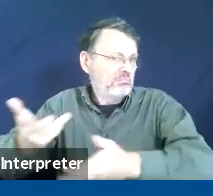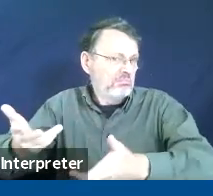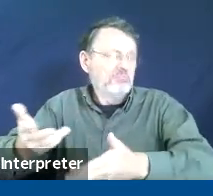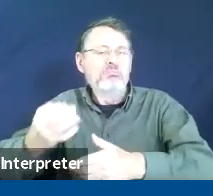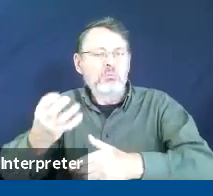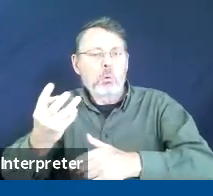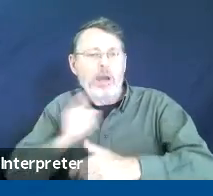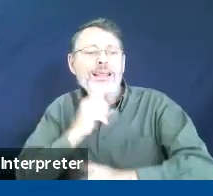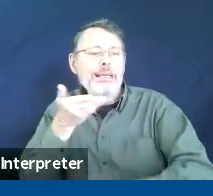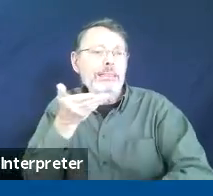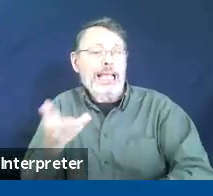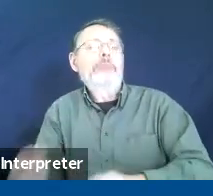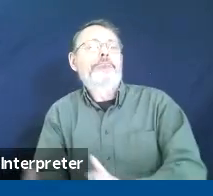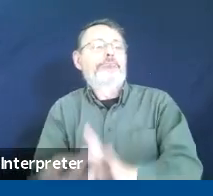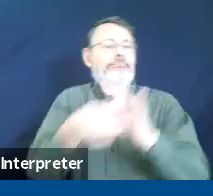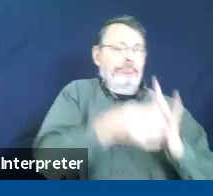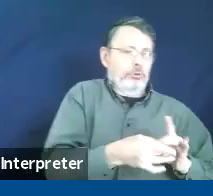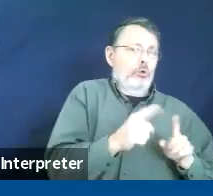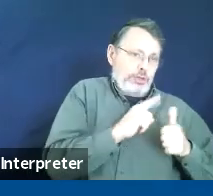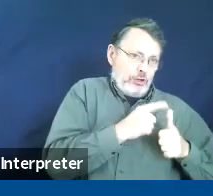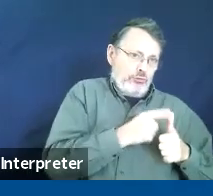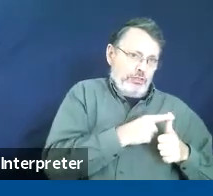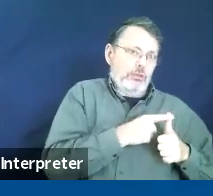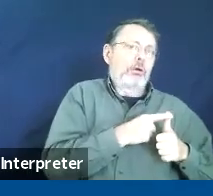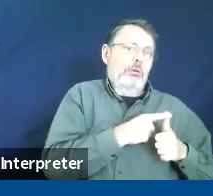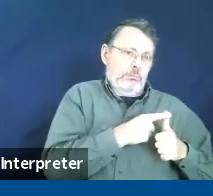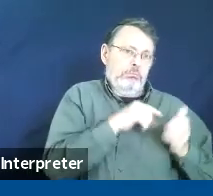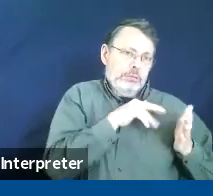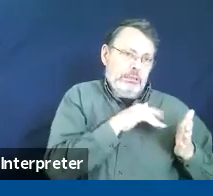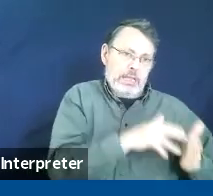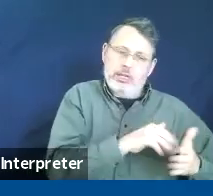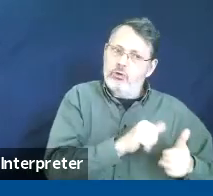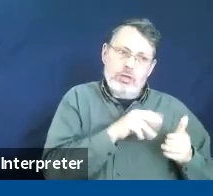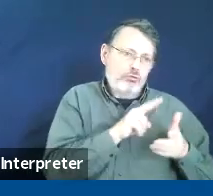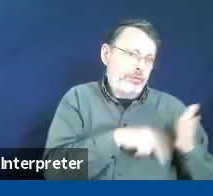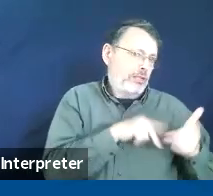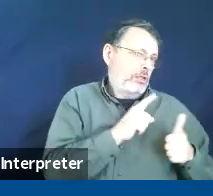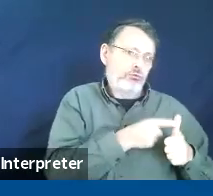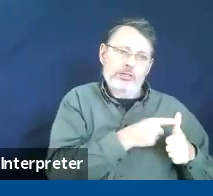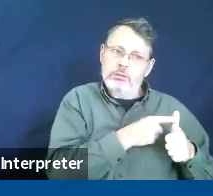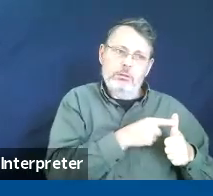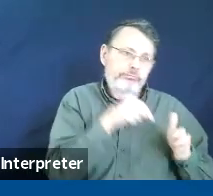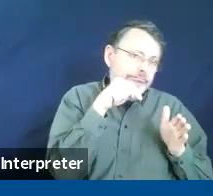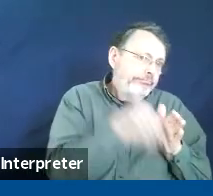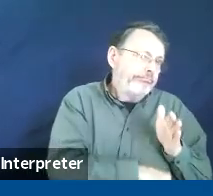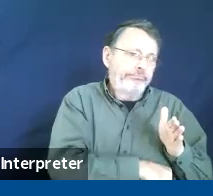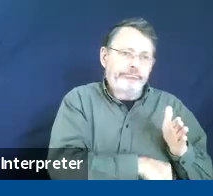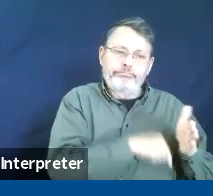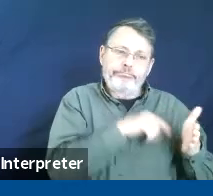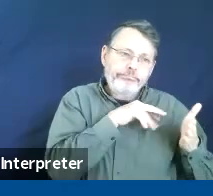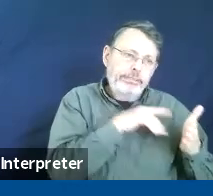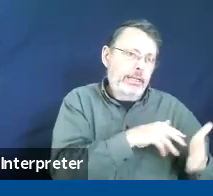is in the original study. But there's a link in the article, so you can read the original as well.